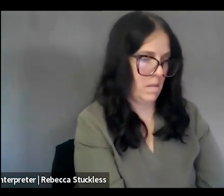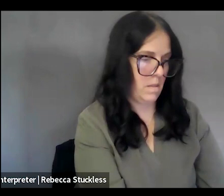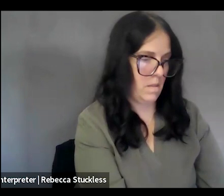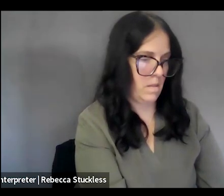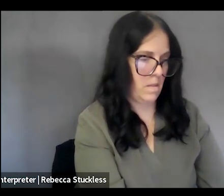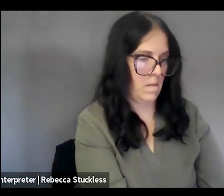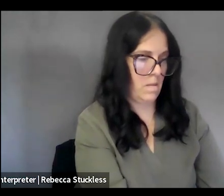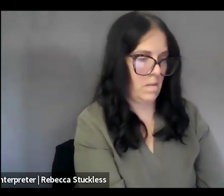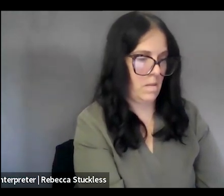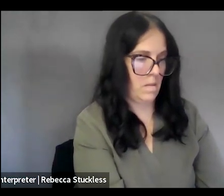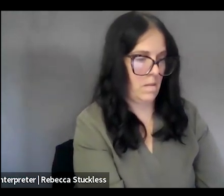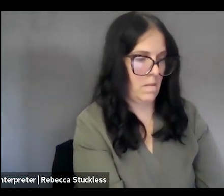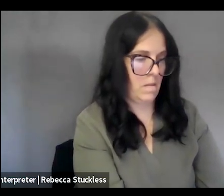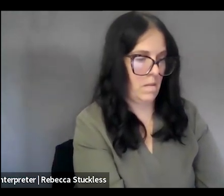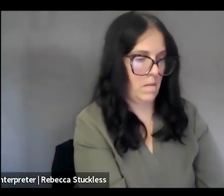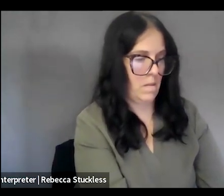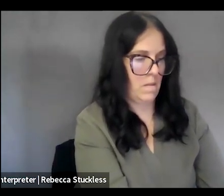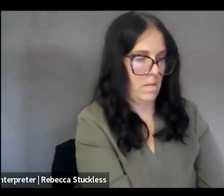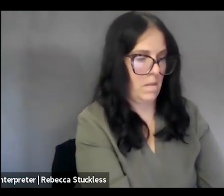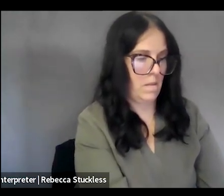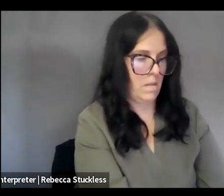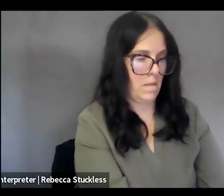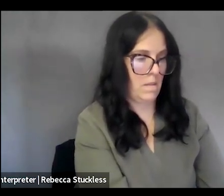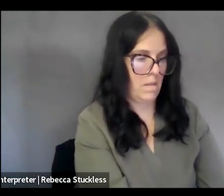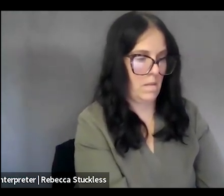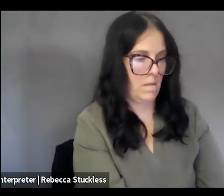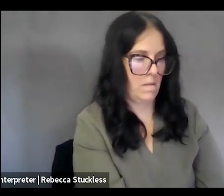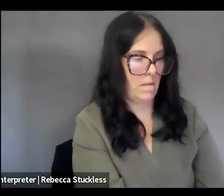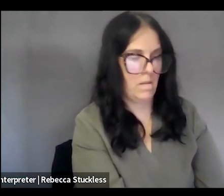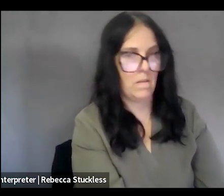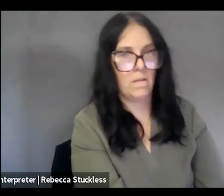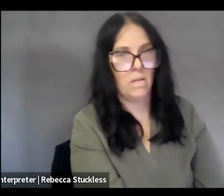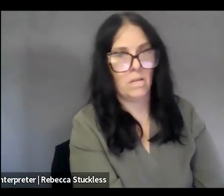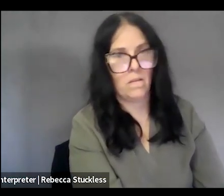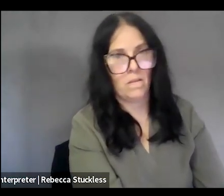to involve the disability community in health research with the All of Us Research Program.